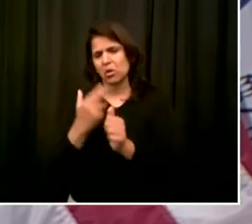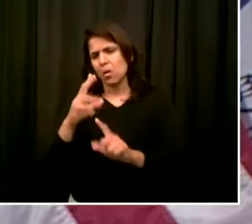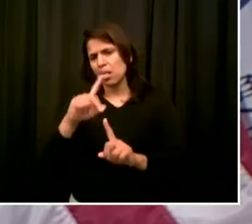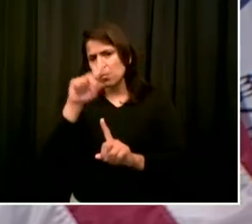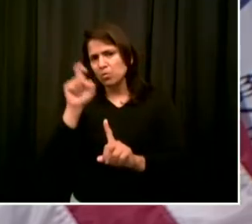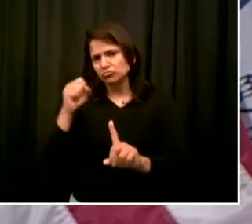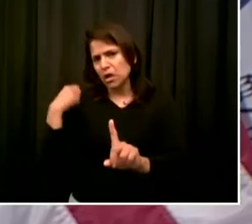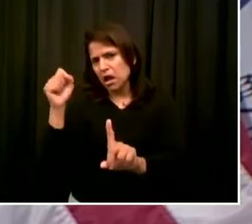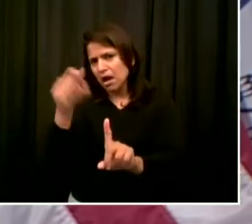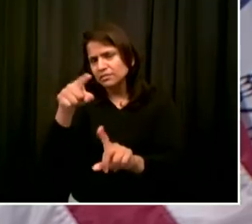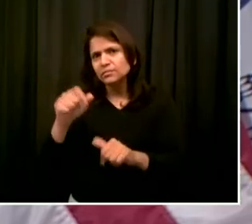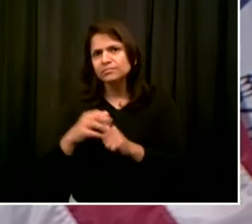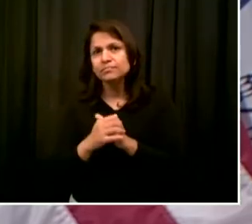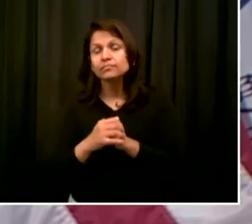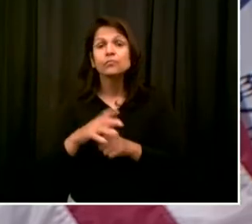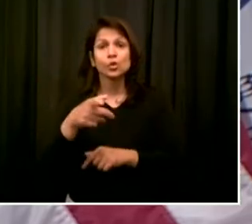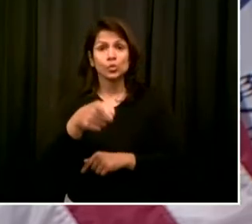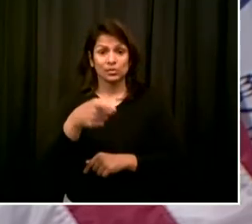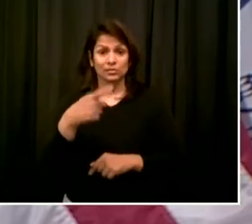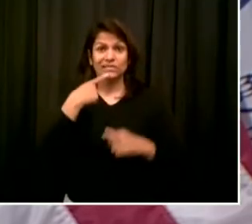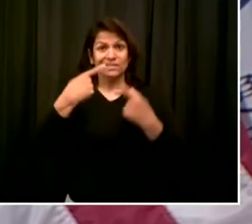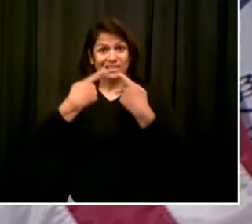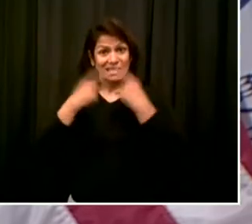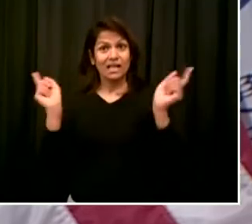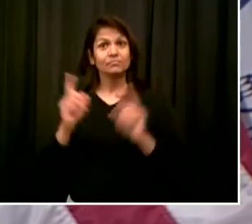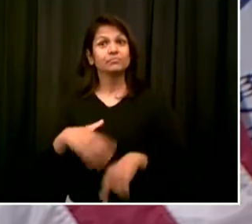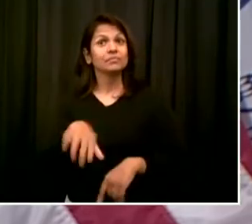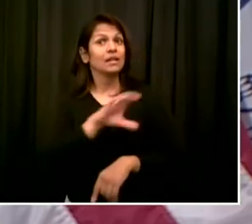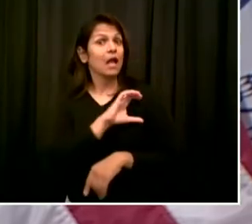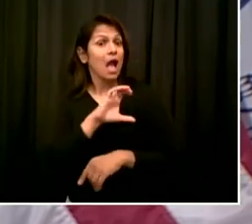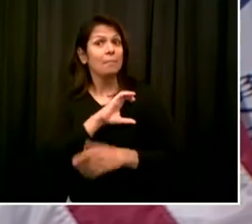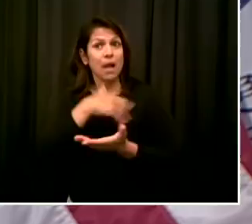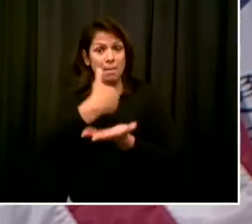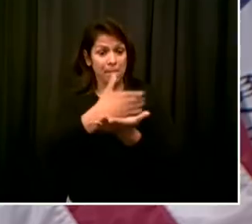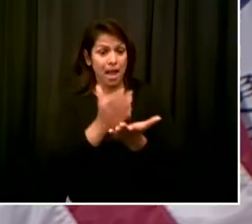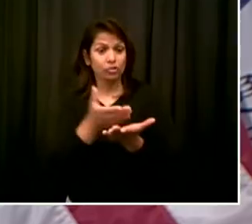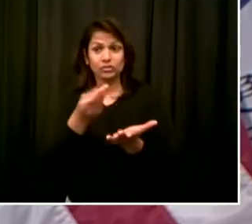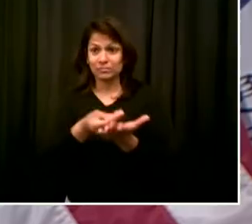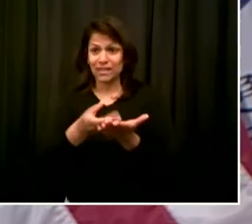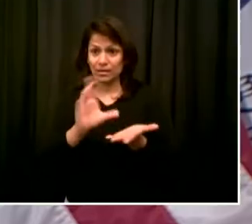FIRST. THE NEXT ONE HAS TO TALK ABOUT WHAT YOU AGREE TO THE $1 BILLION WITH HET NYP DBUGED T